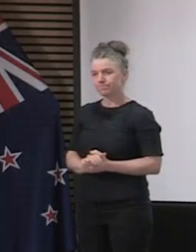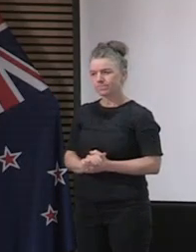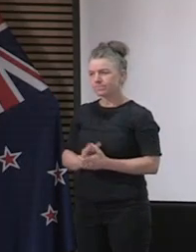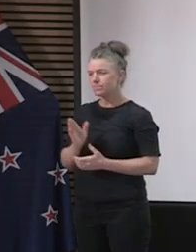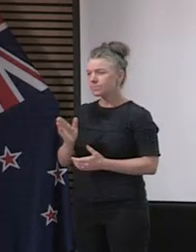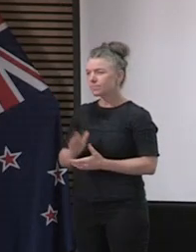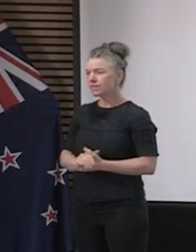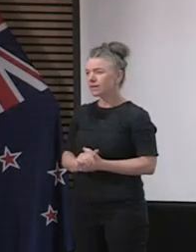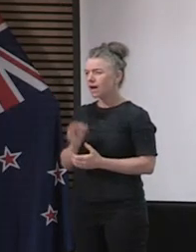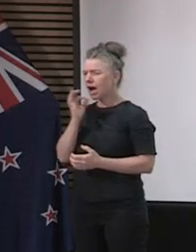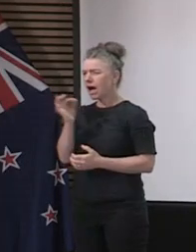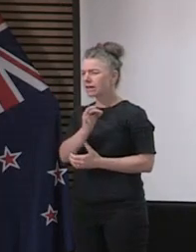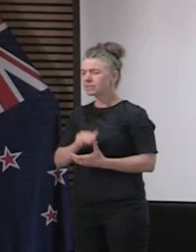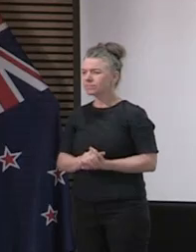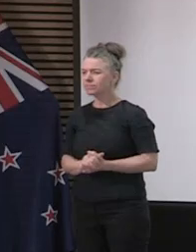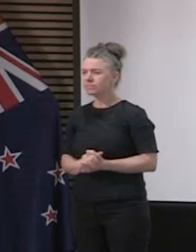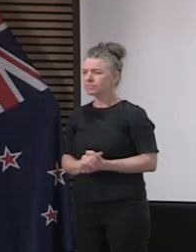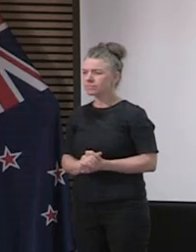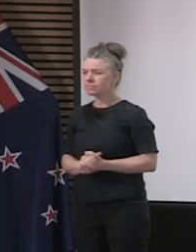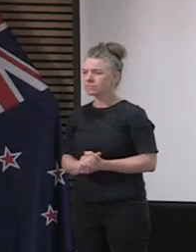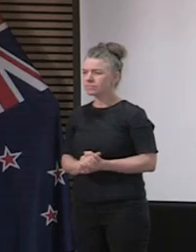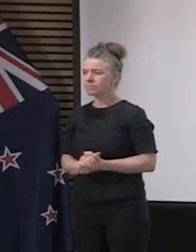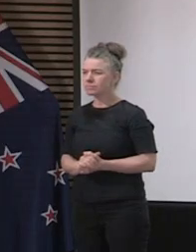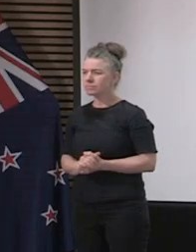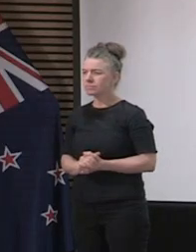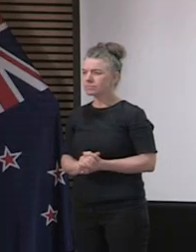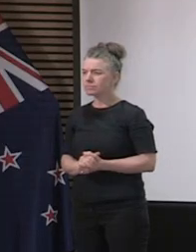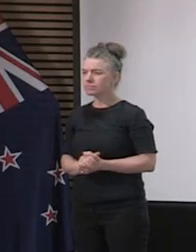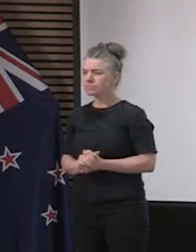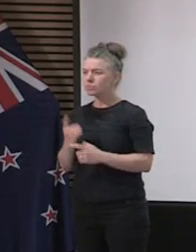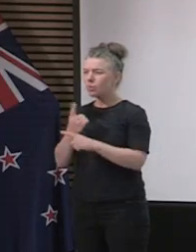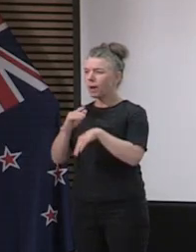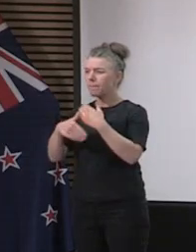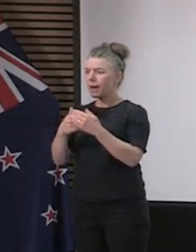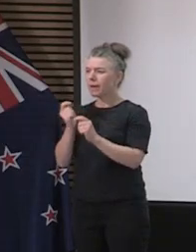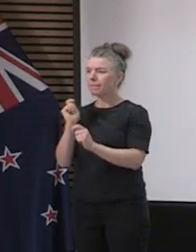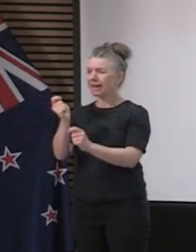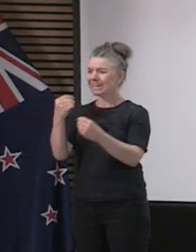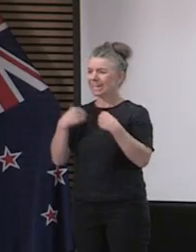announcements to make on that today. It is a constant piece of work that we do. There is a